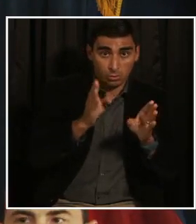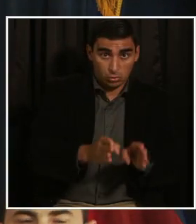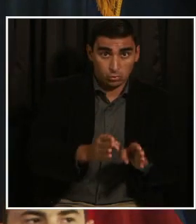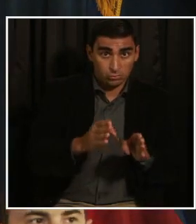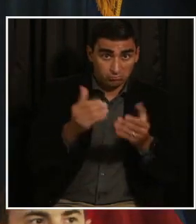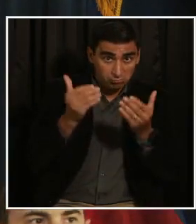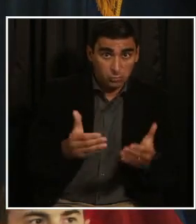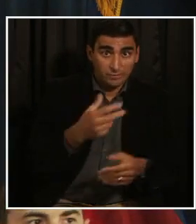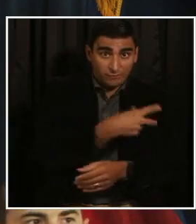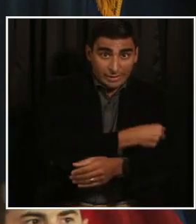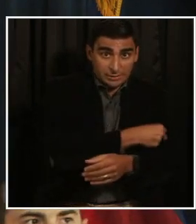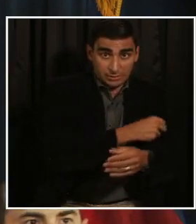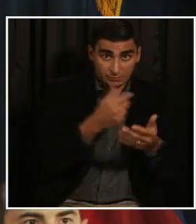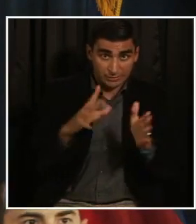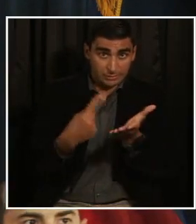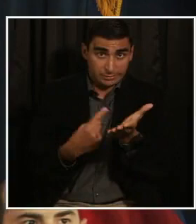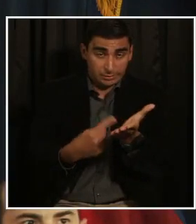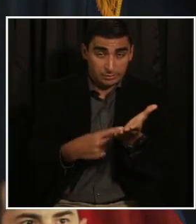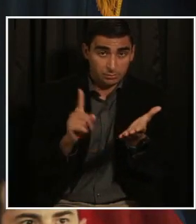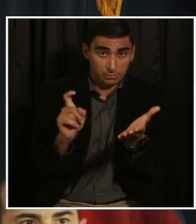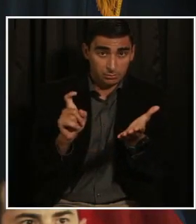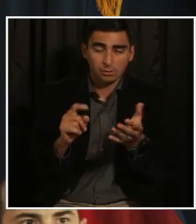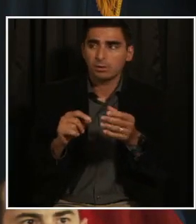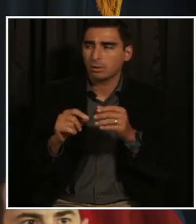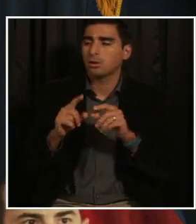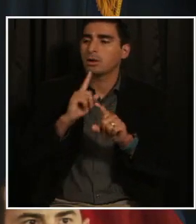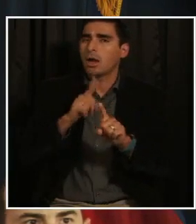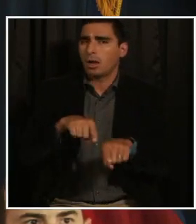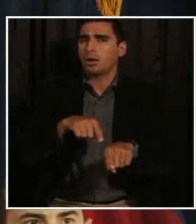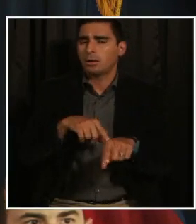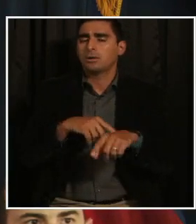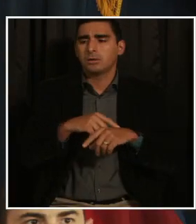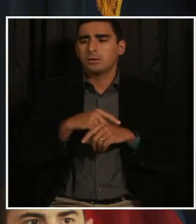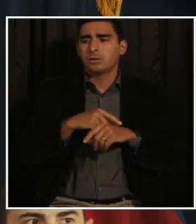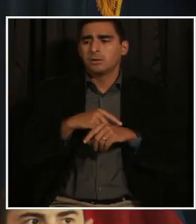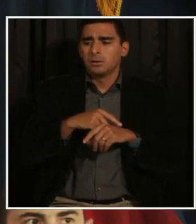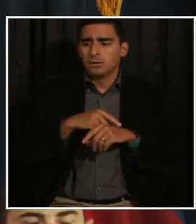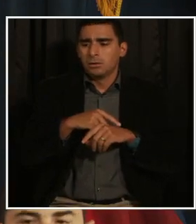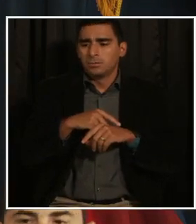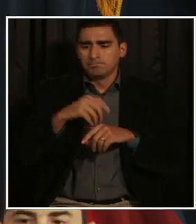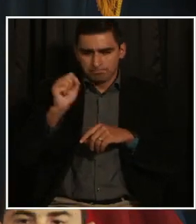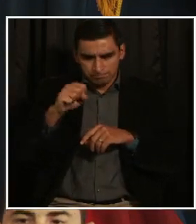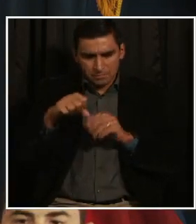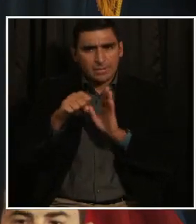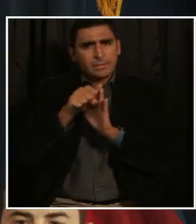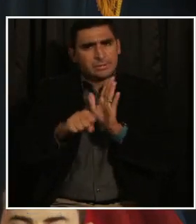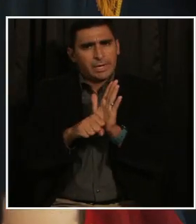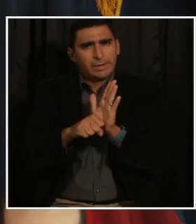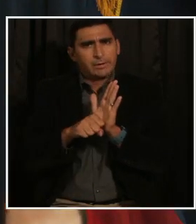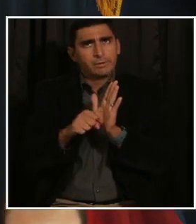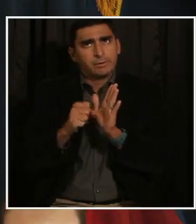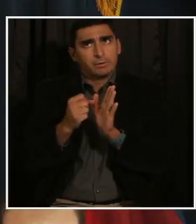yeah well um we you know as you know the state a couple weeks ago moved to um uh requirements for